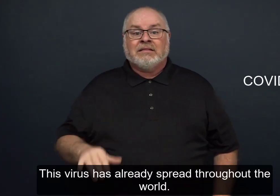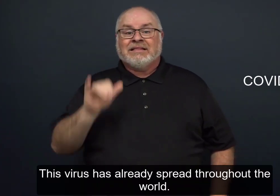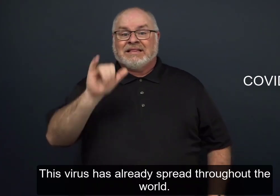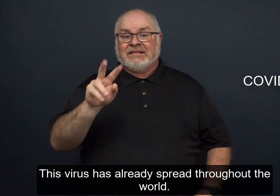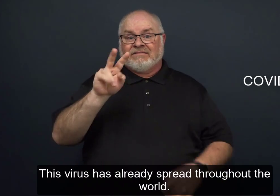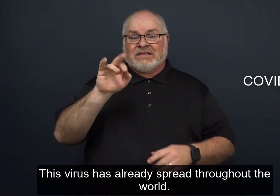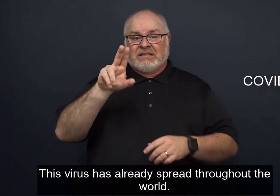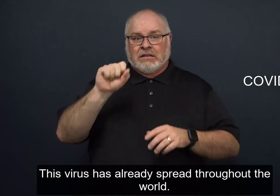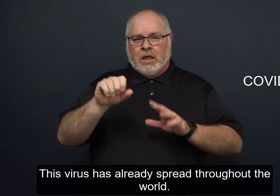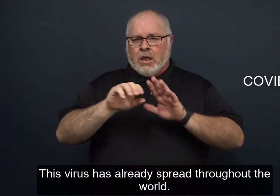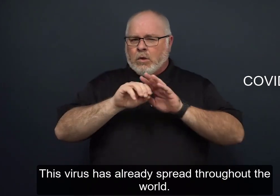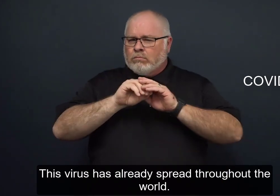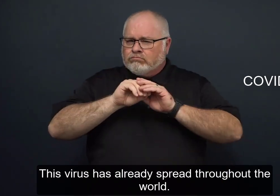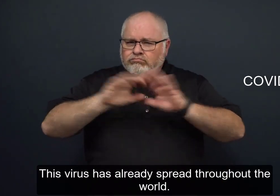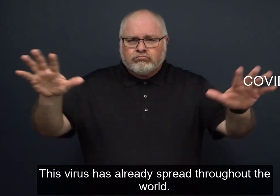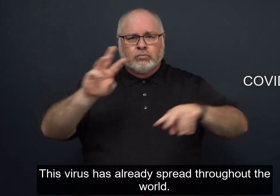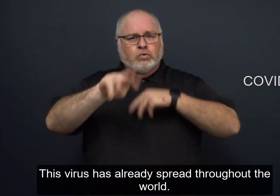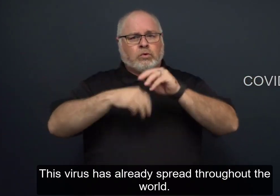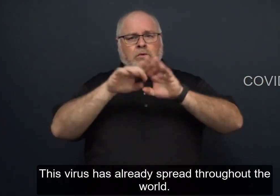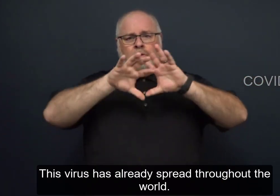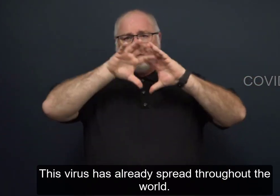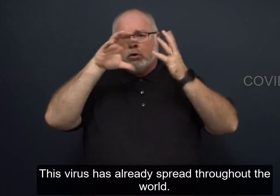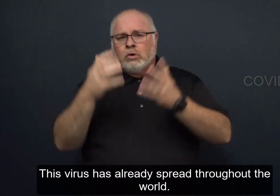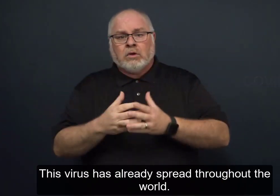This virus has already spread throughout the world.